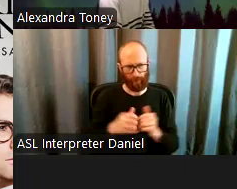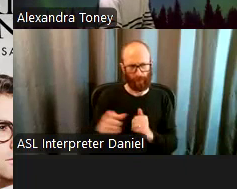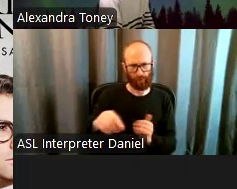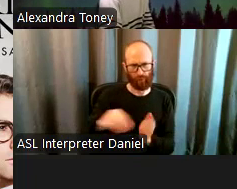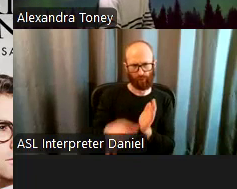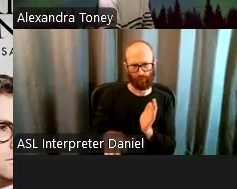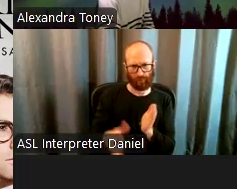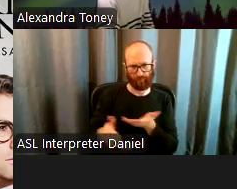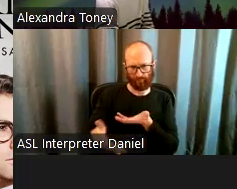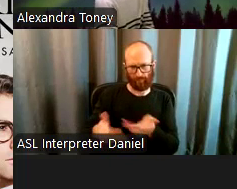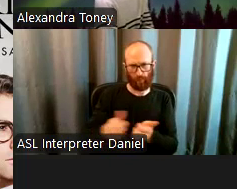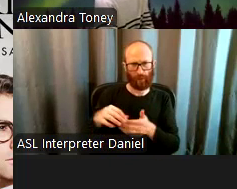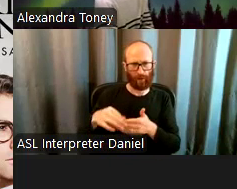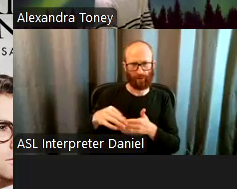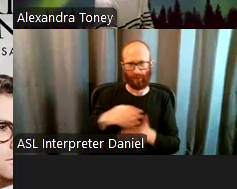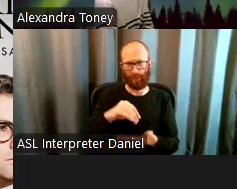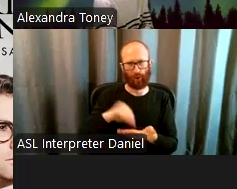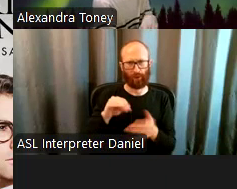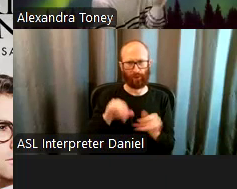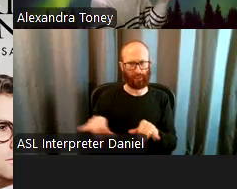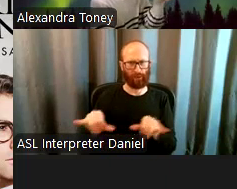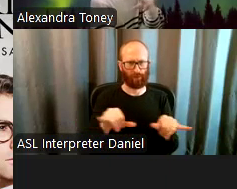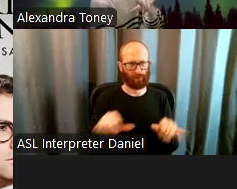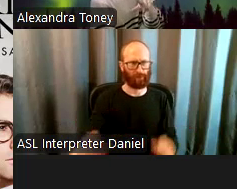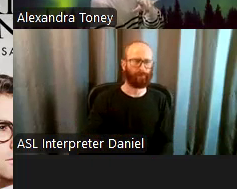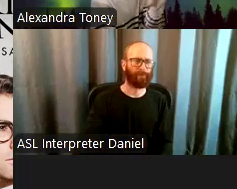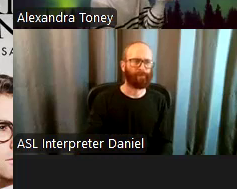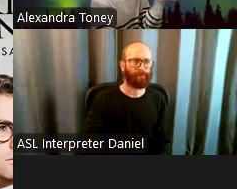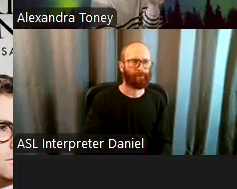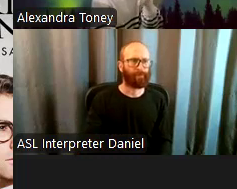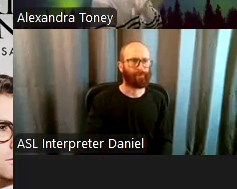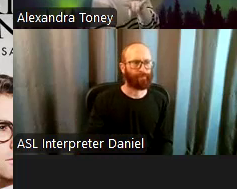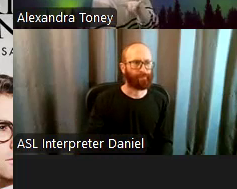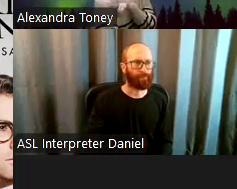the content and the learning standards of course. So you see here three different examples of the